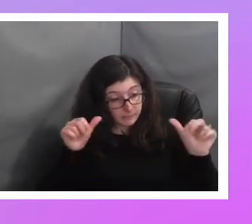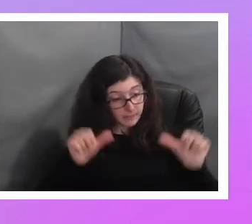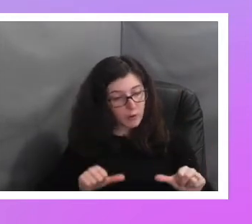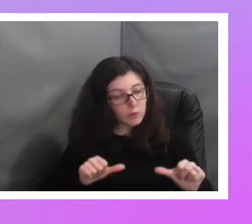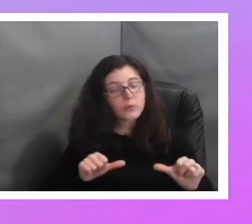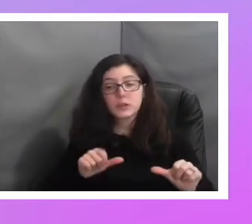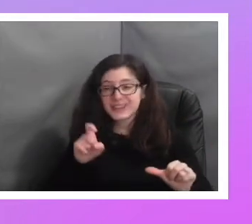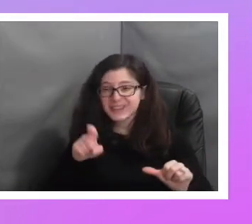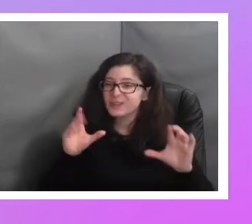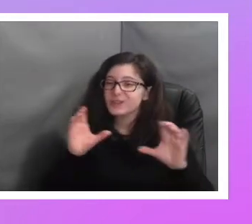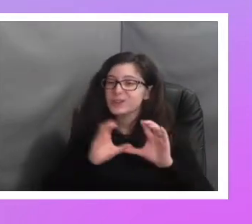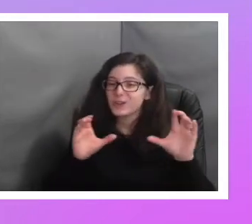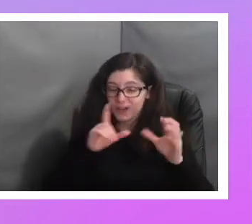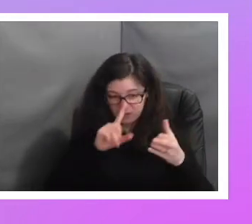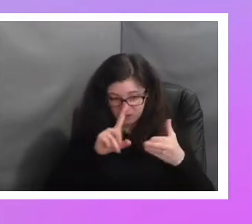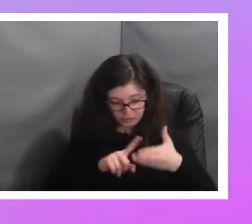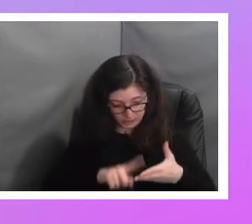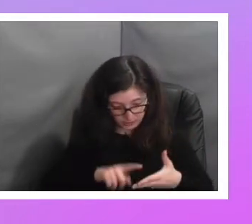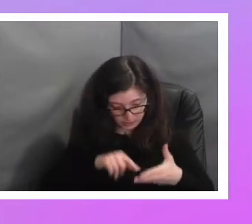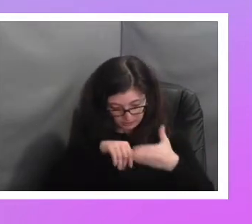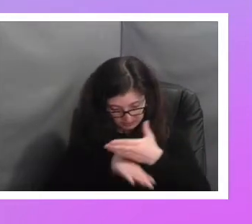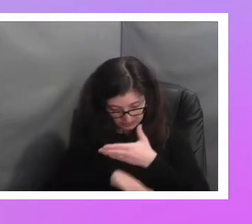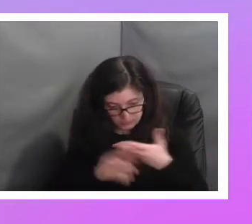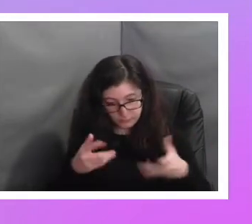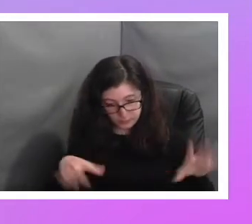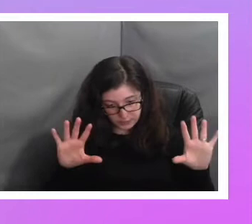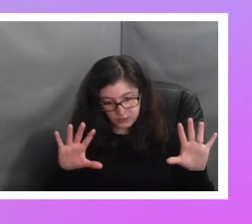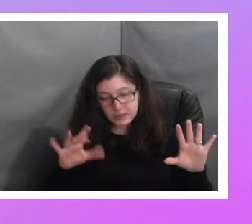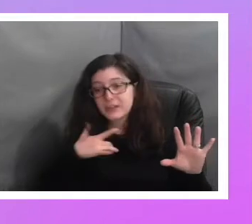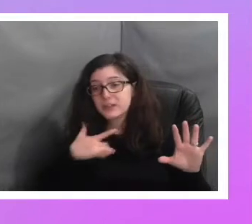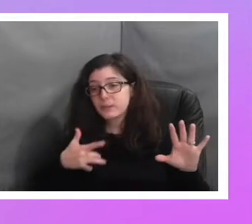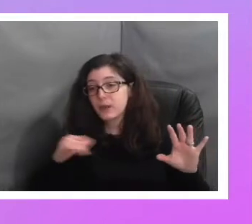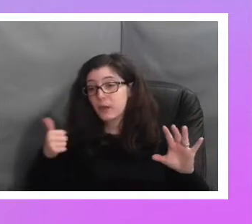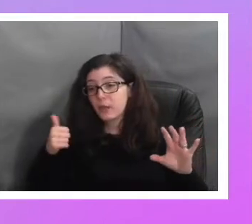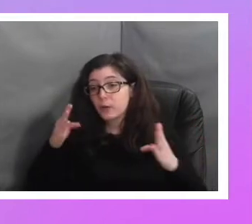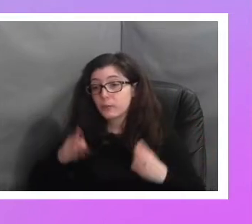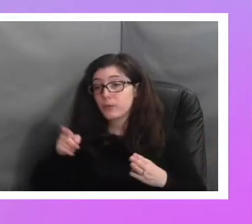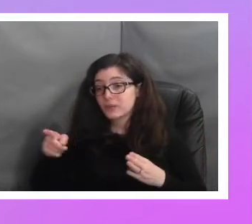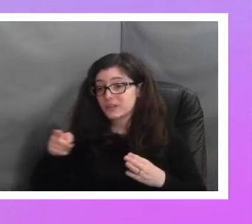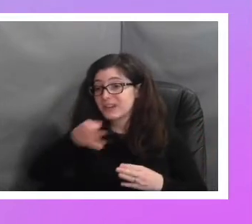and that you have another person, usually a person with a disability with expertise,